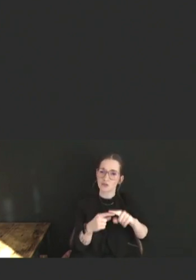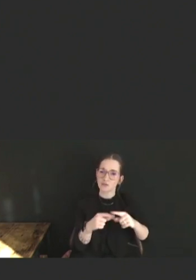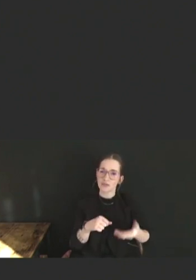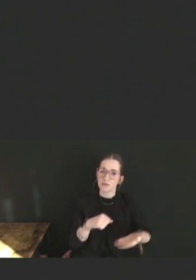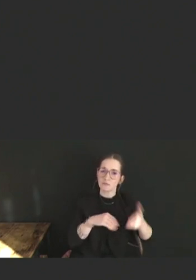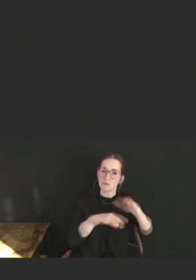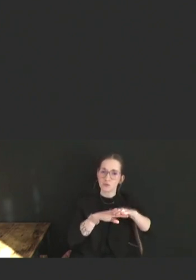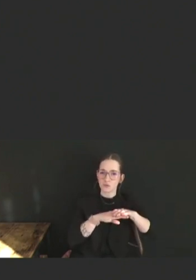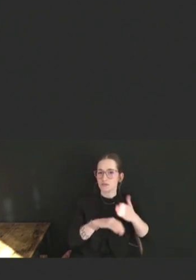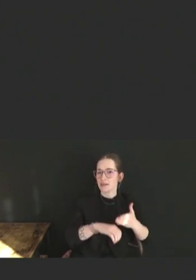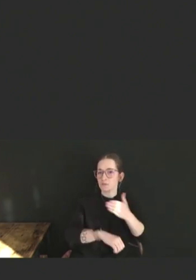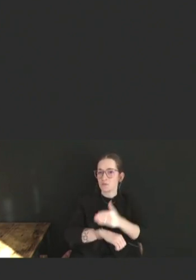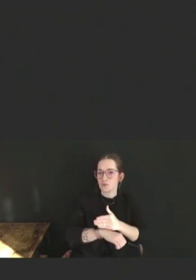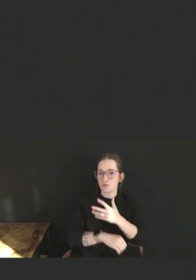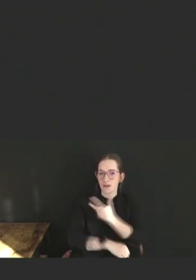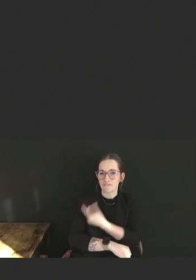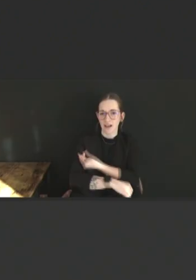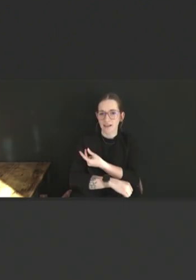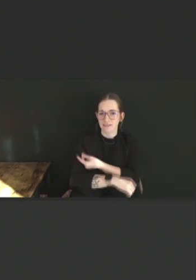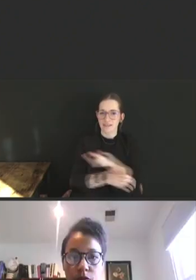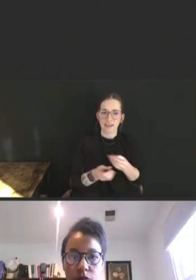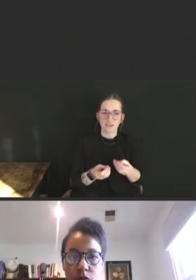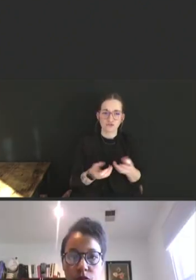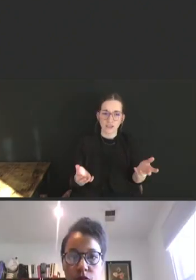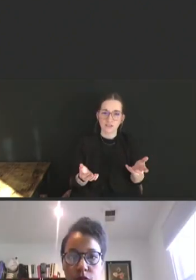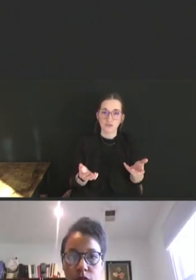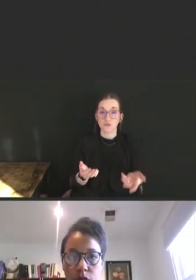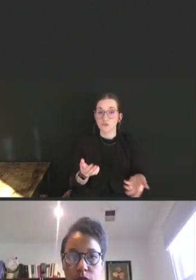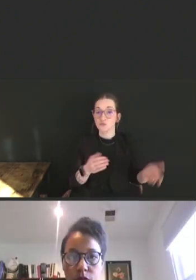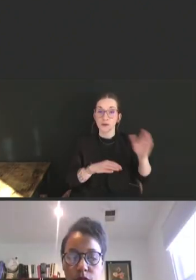improve public health across all of our sectors.